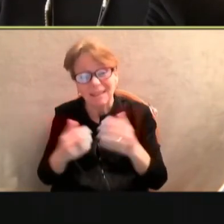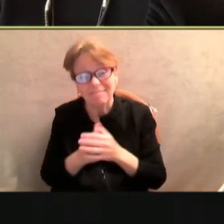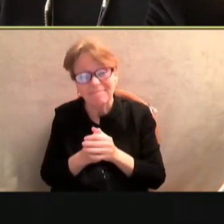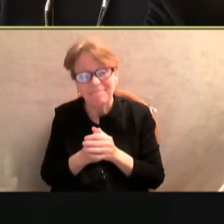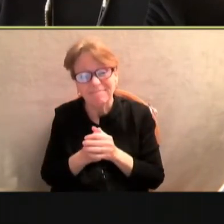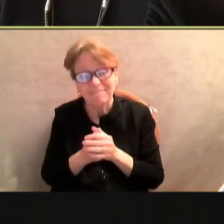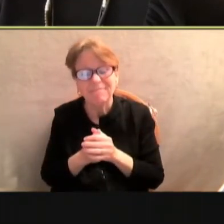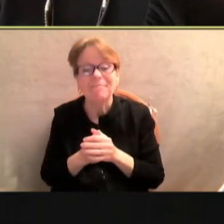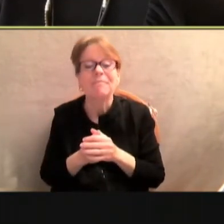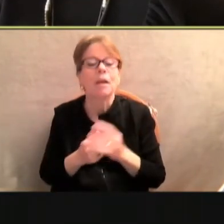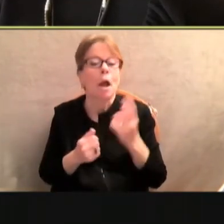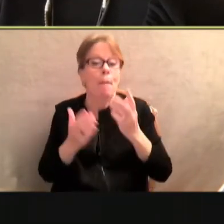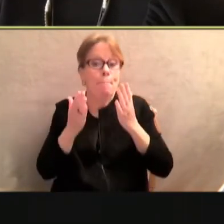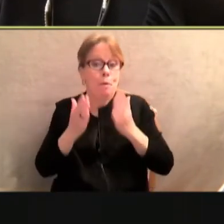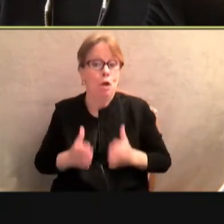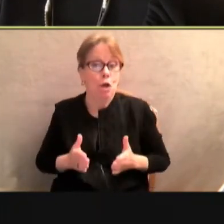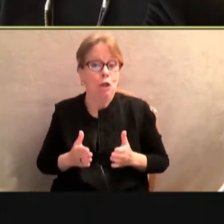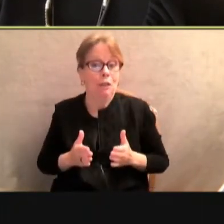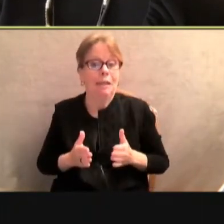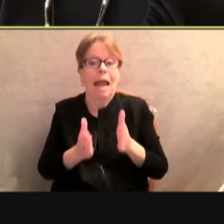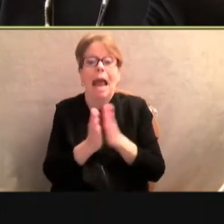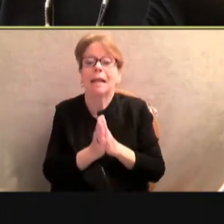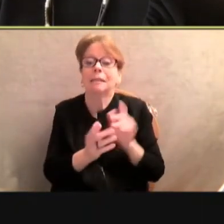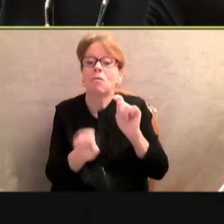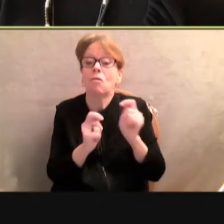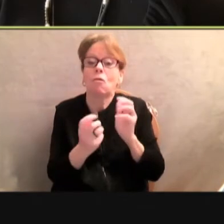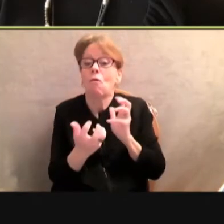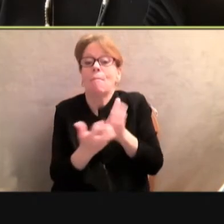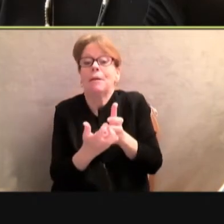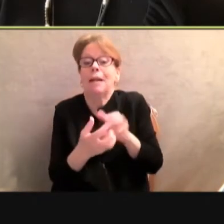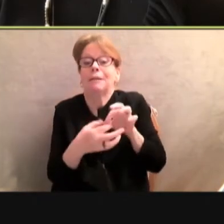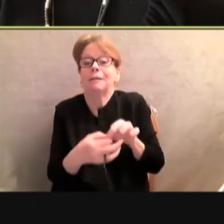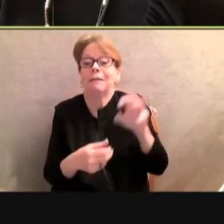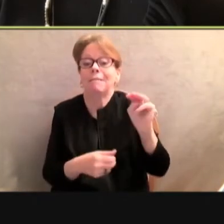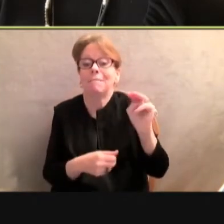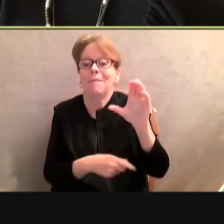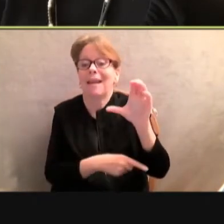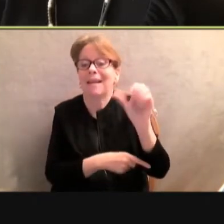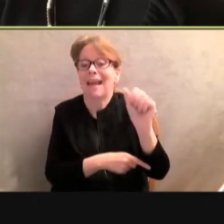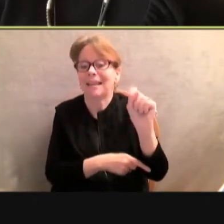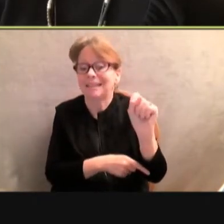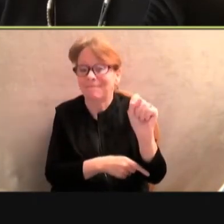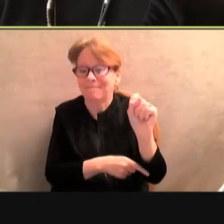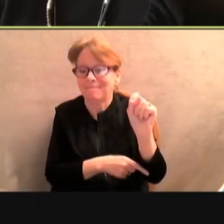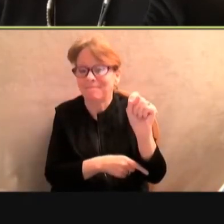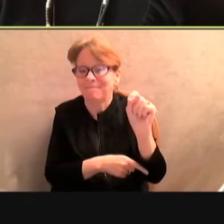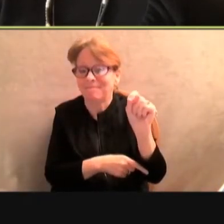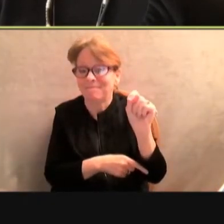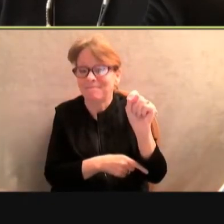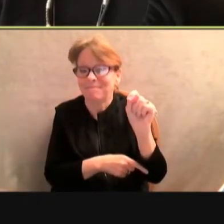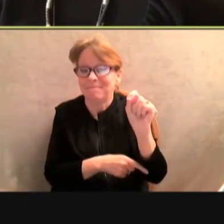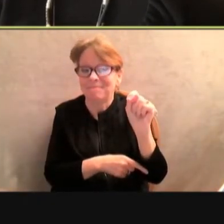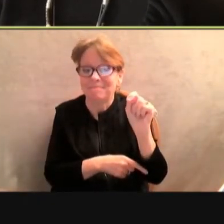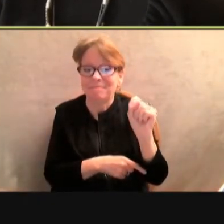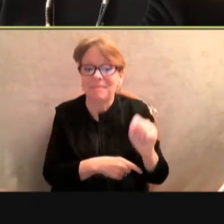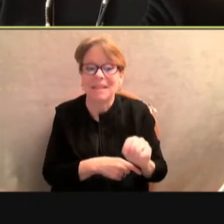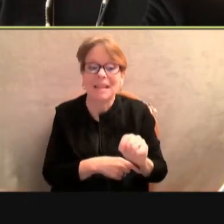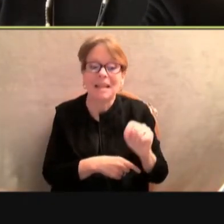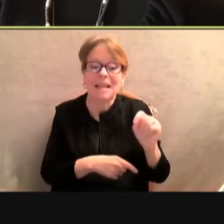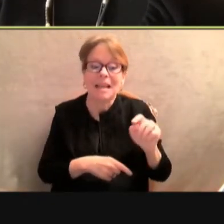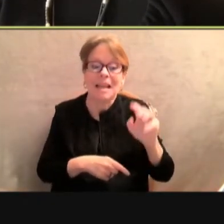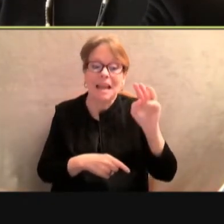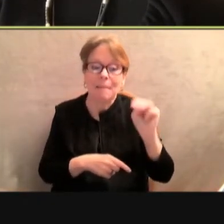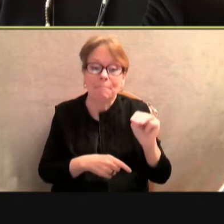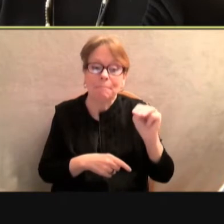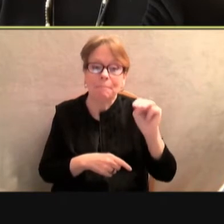that someone receives for the MCAT are often the same accommodations that the NBME will